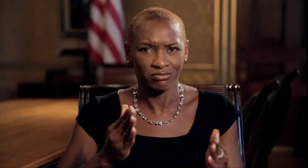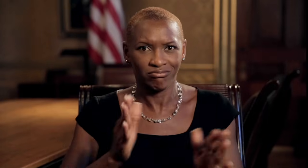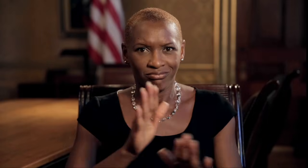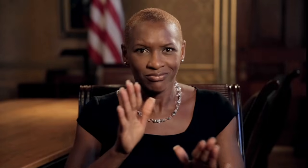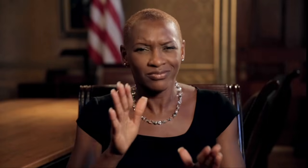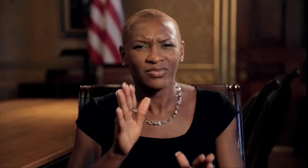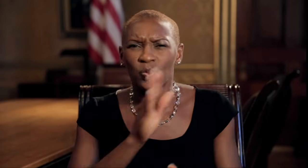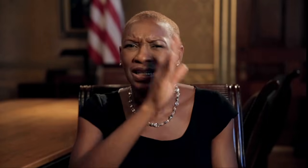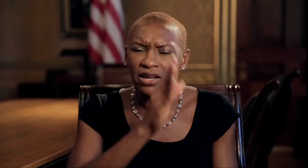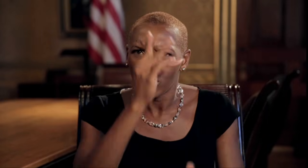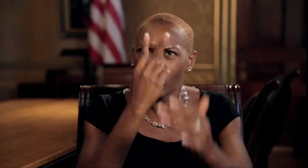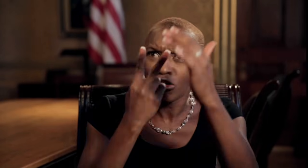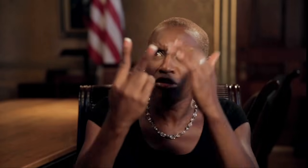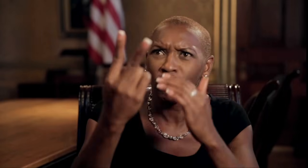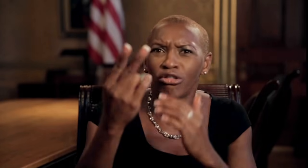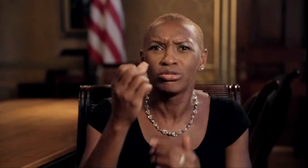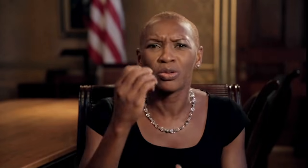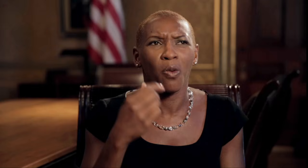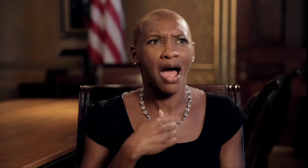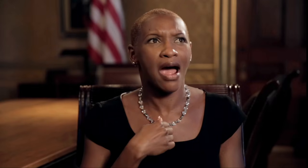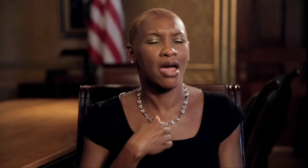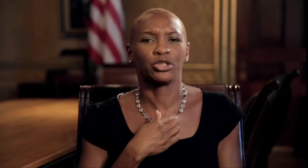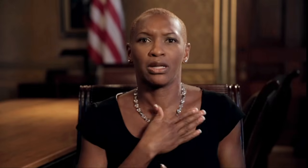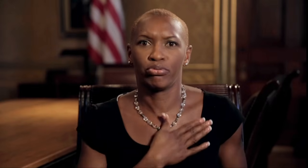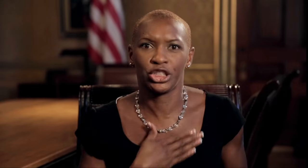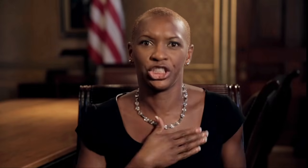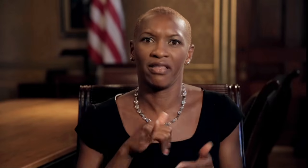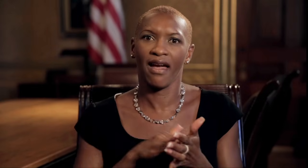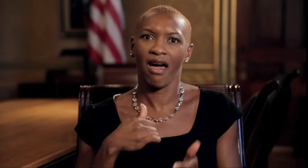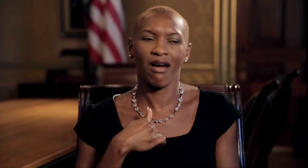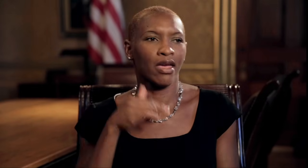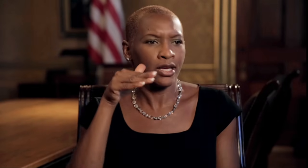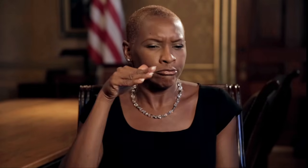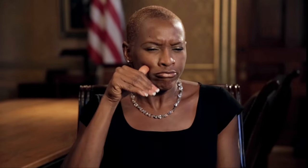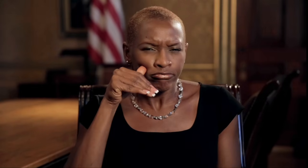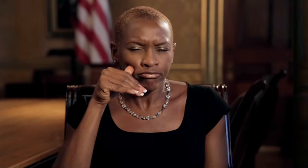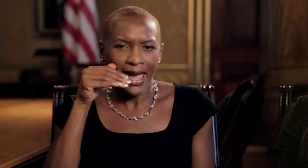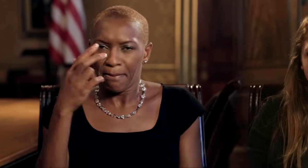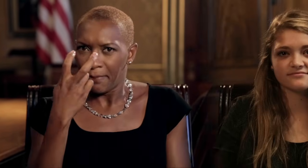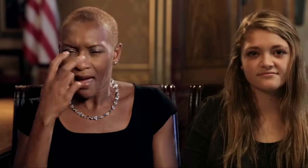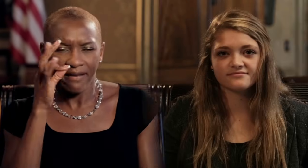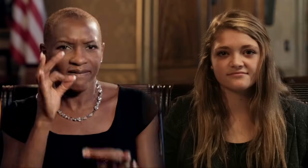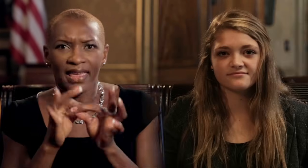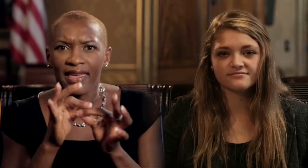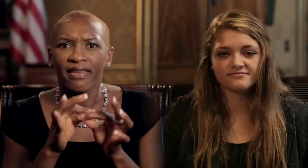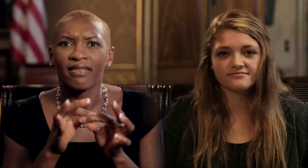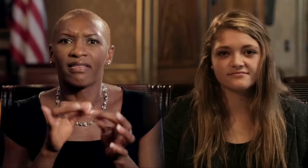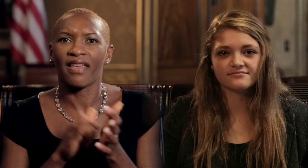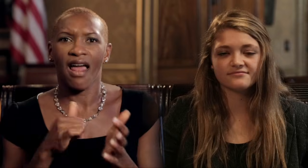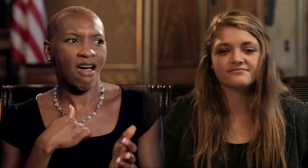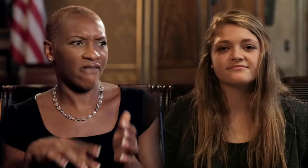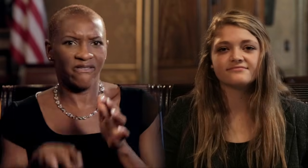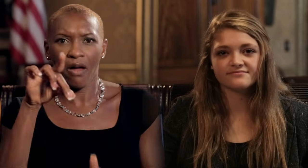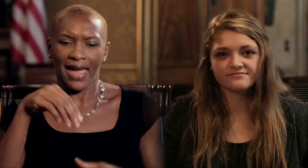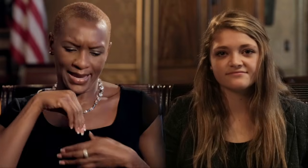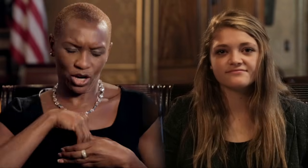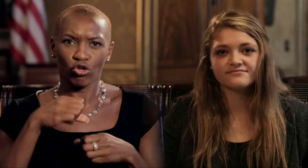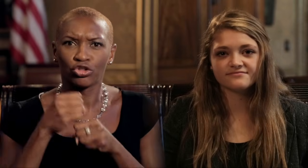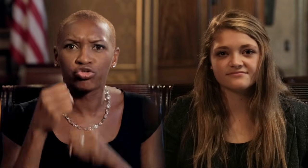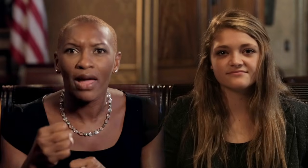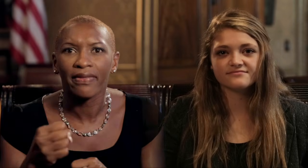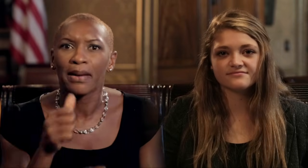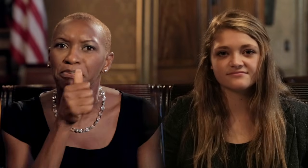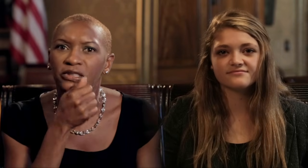I would have never predicted that. So I am just appreciative that I was stubborn, had blind faith, that I found the internal strength, the perserverance